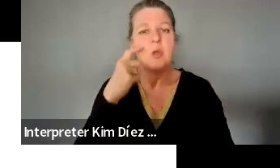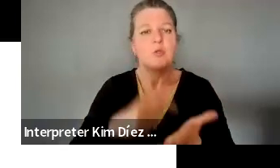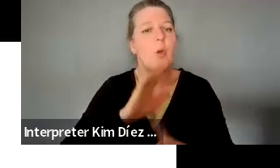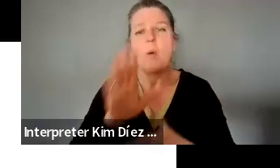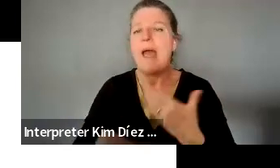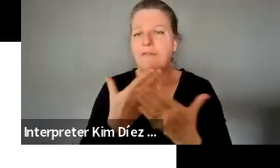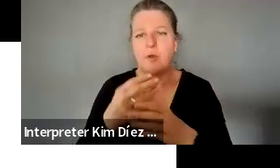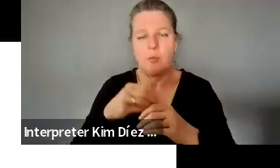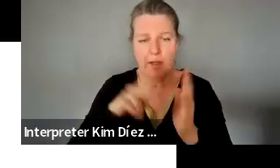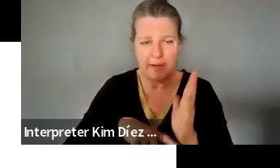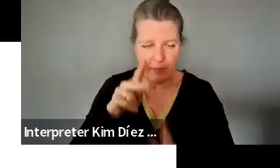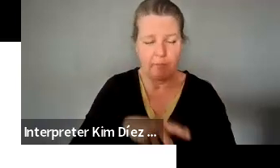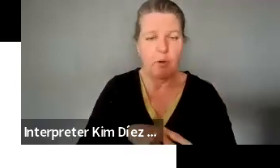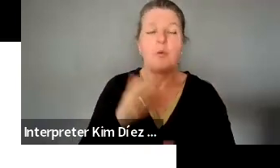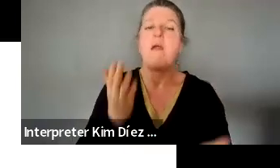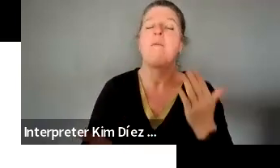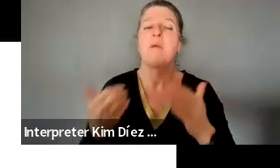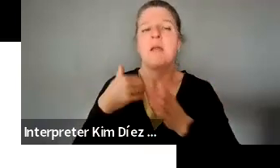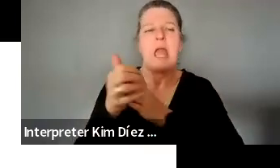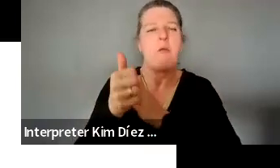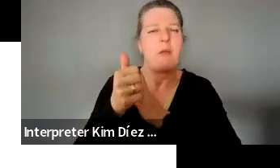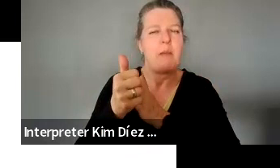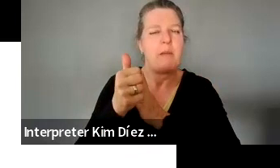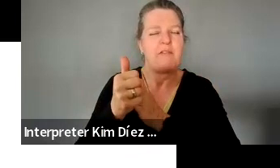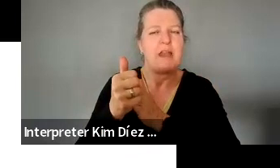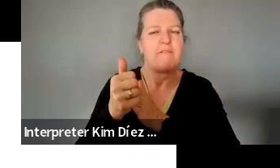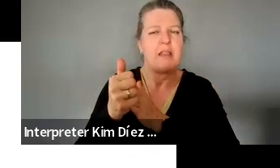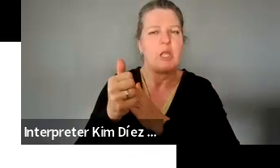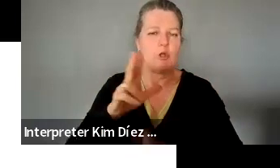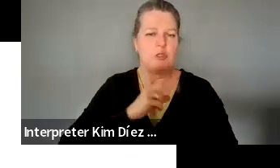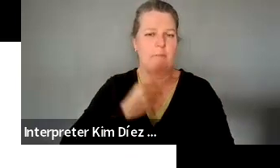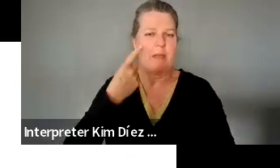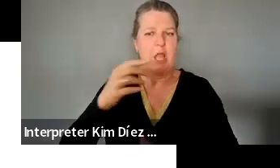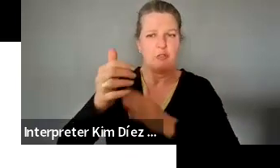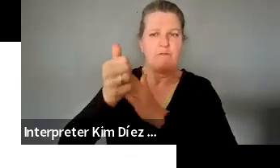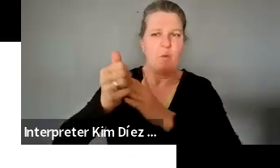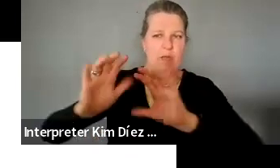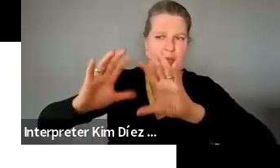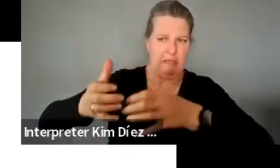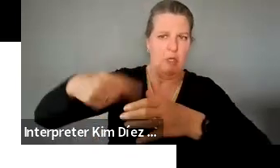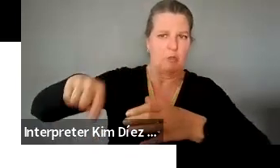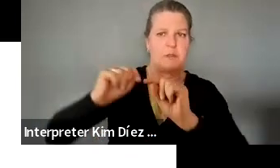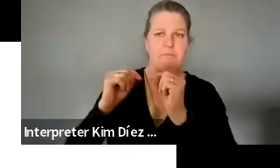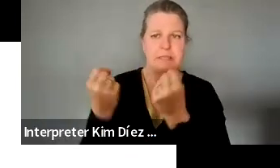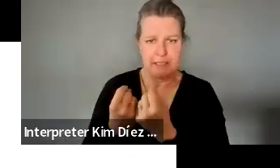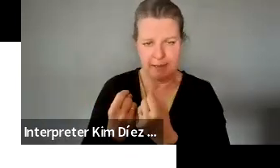And I think we might even have a leadership badge to give to our leadership team, 'cause you know, these digital credentials,